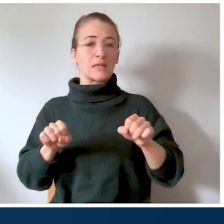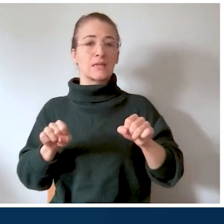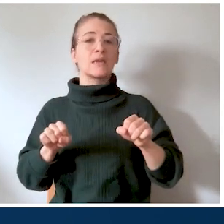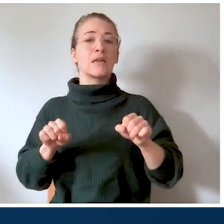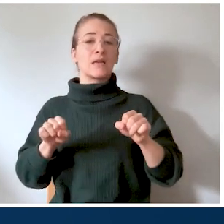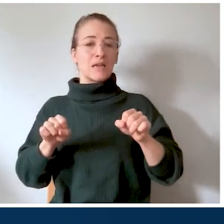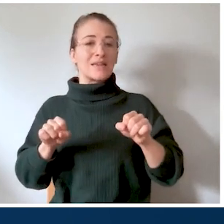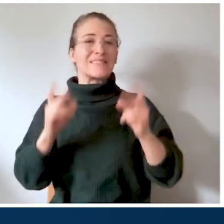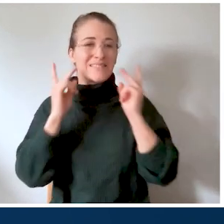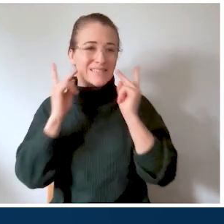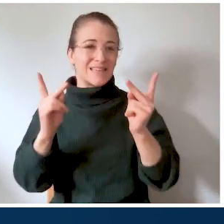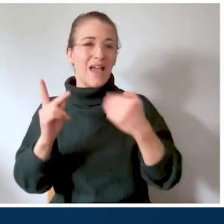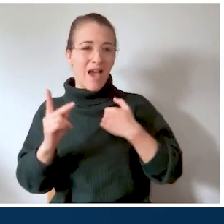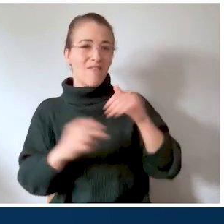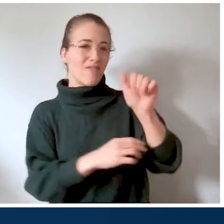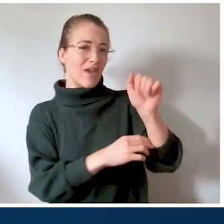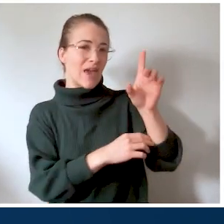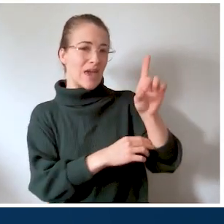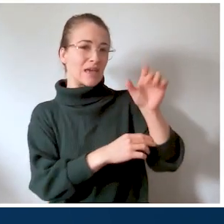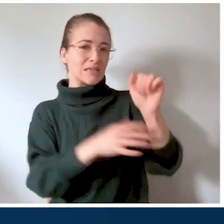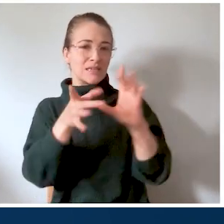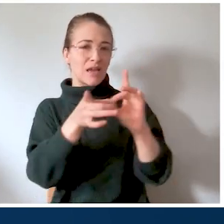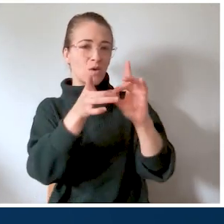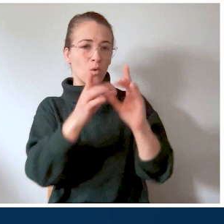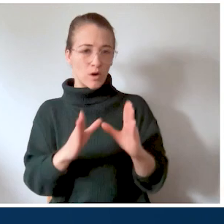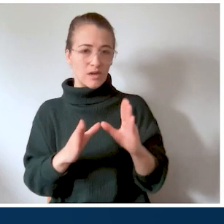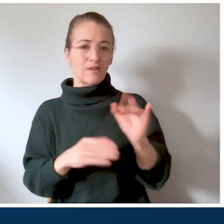have someone called an ADA coordinator who is someone that has been designated